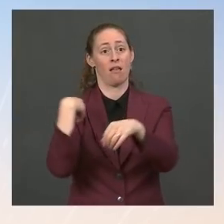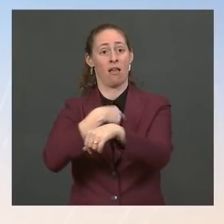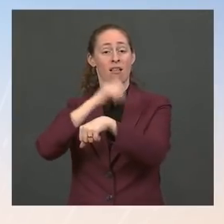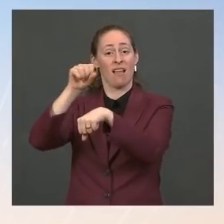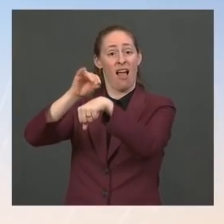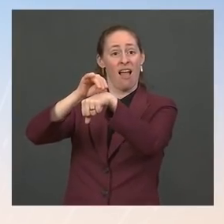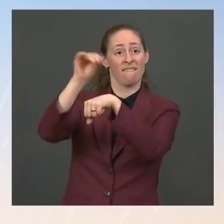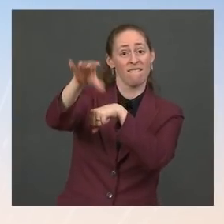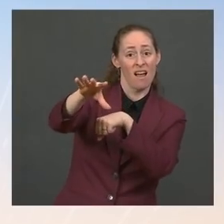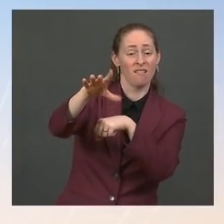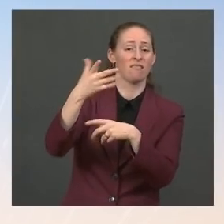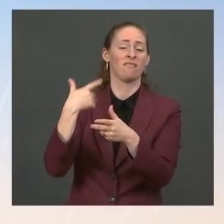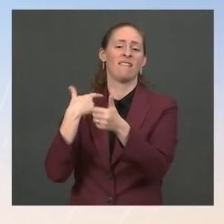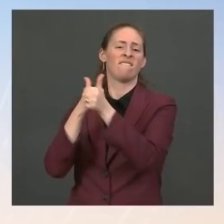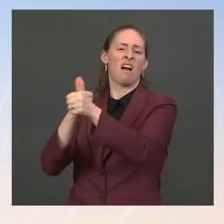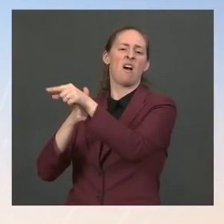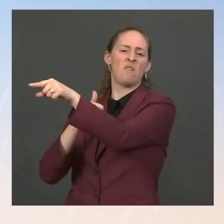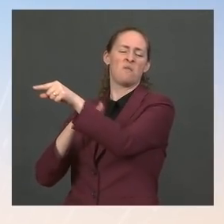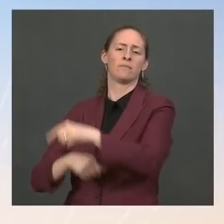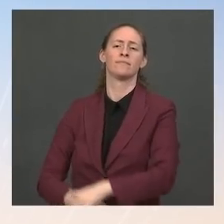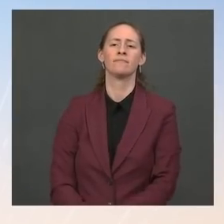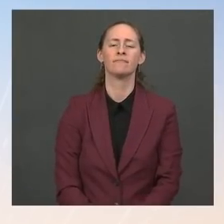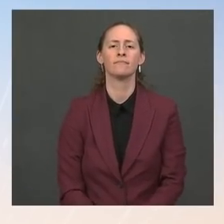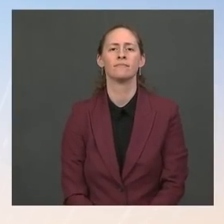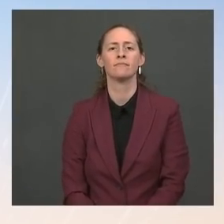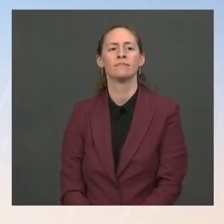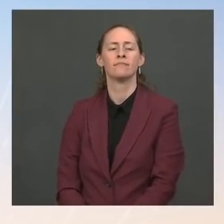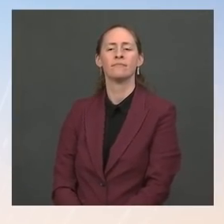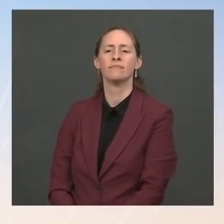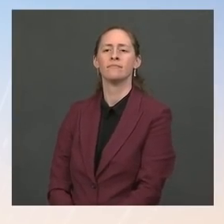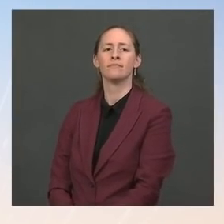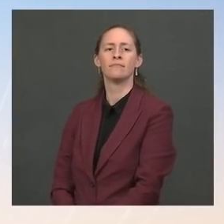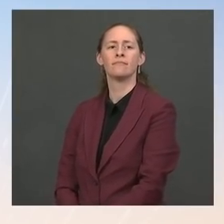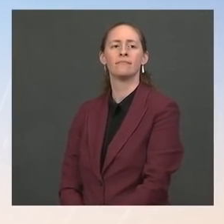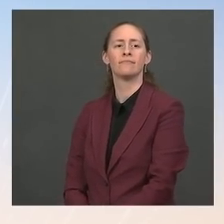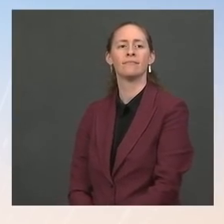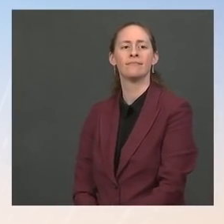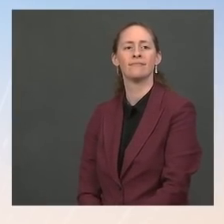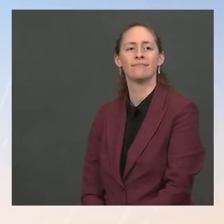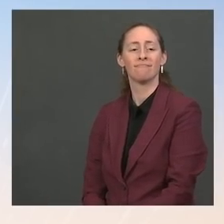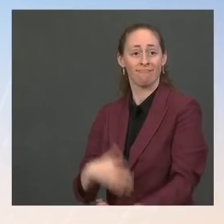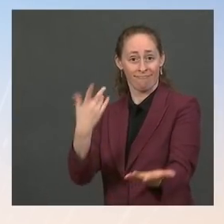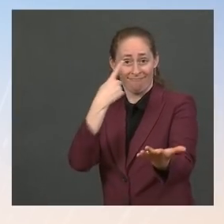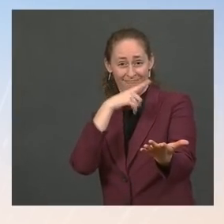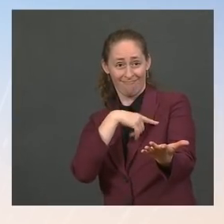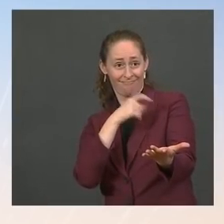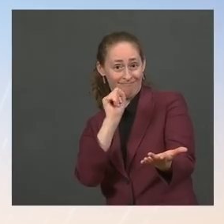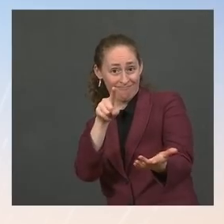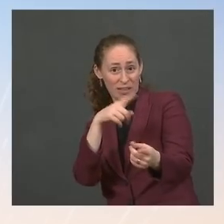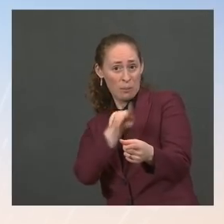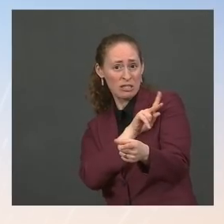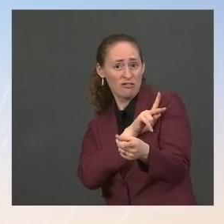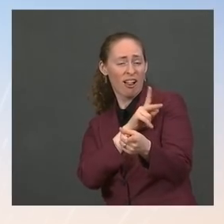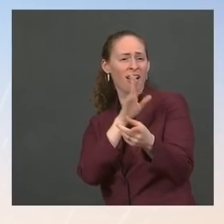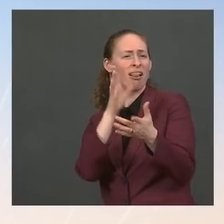just to detail your own experience: Do you have any lingering symptoms? Have you had anything that stuck with you? Ms. Psaki: I do not, fortunately.